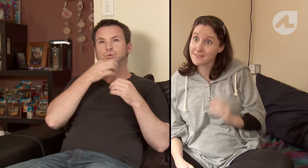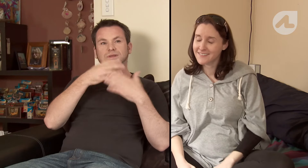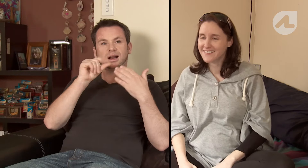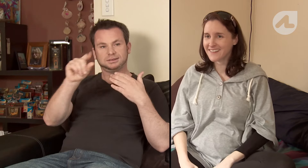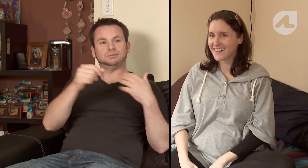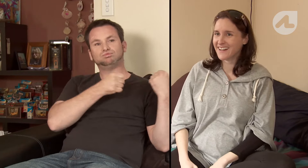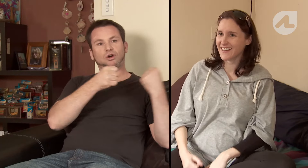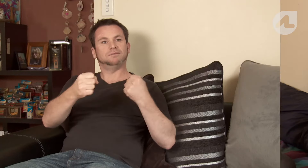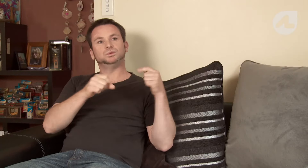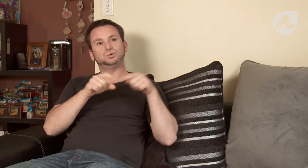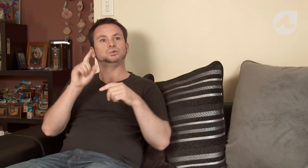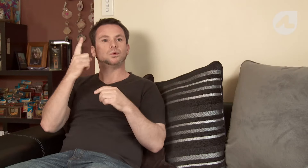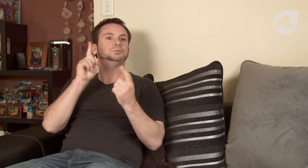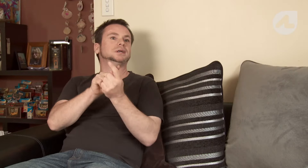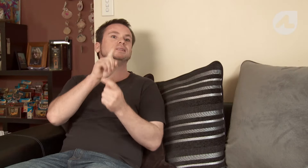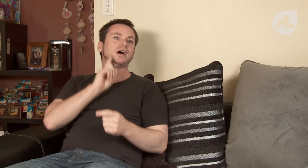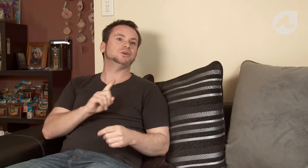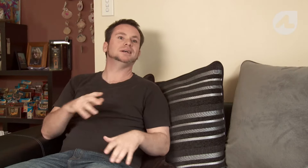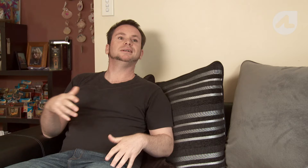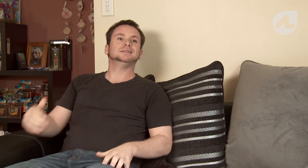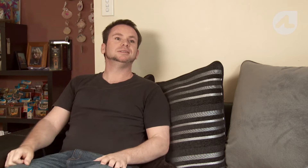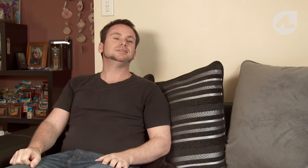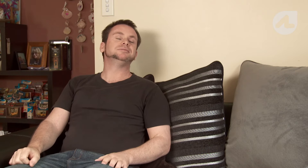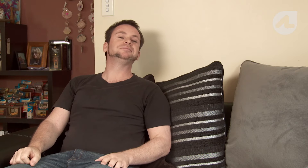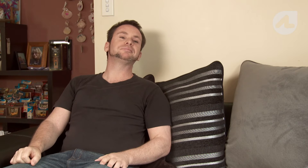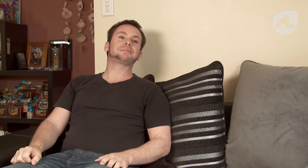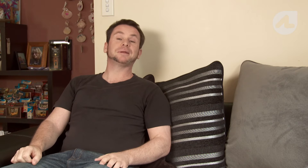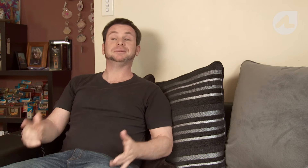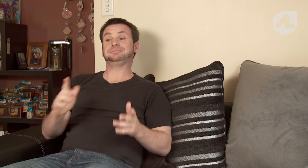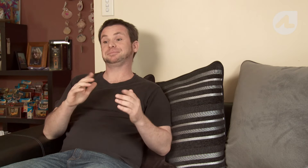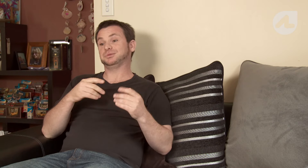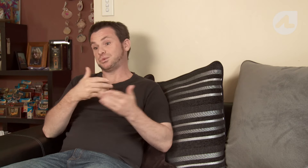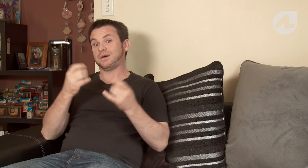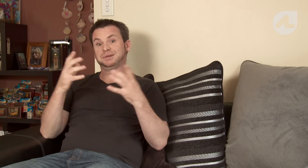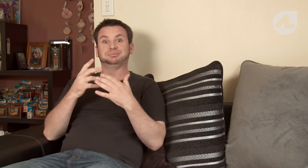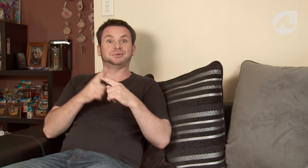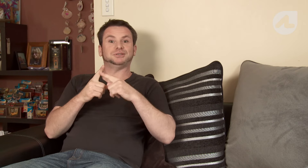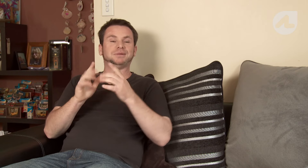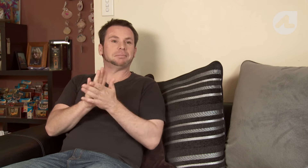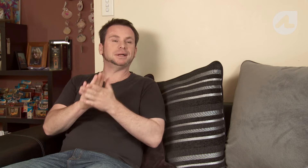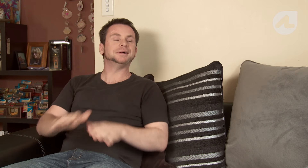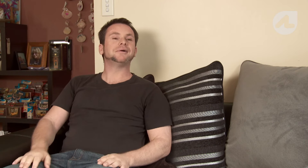A few days later I decided to drive back up to Auckland to see Sarah. And so far we've been happy and really positive.